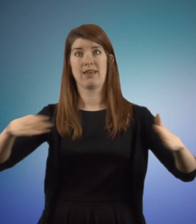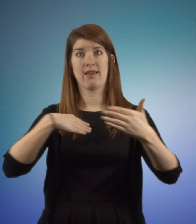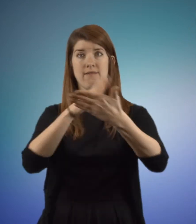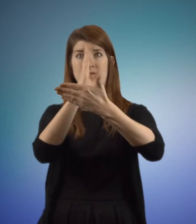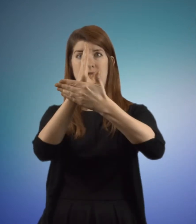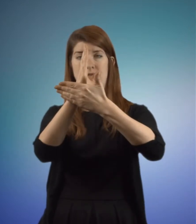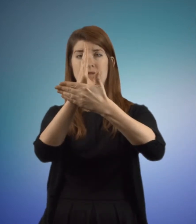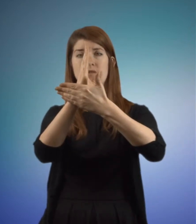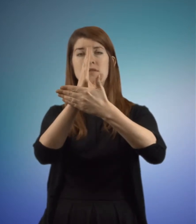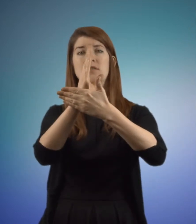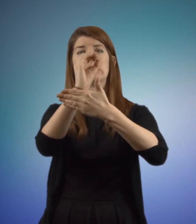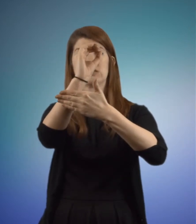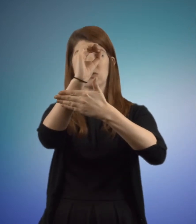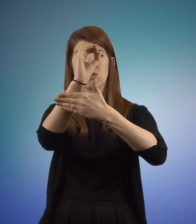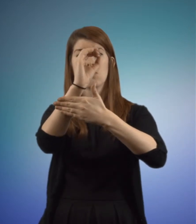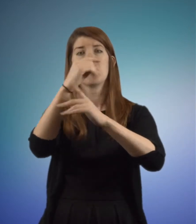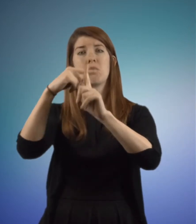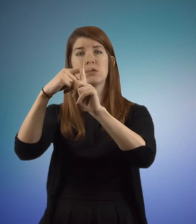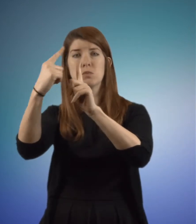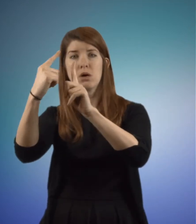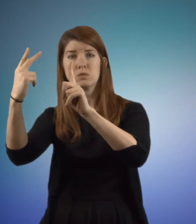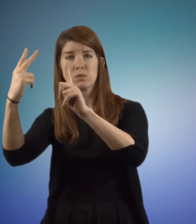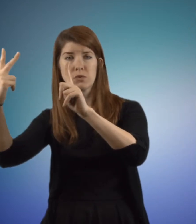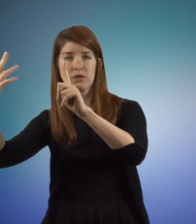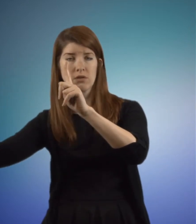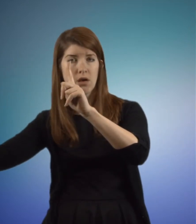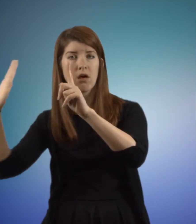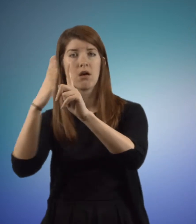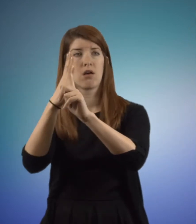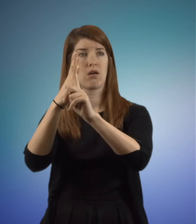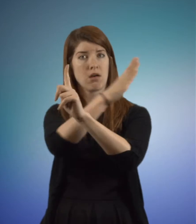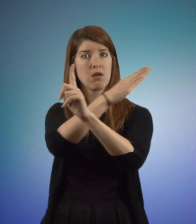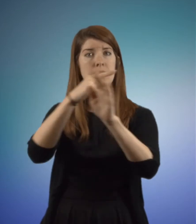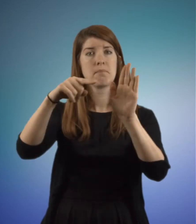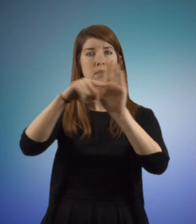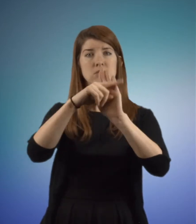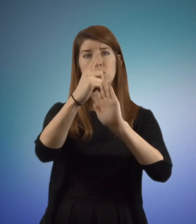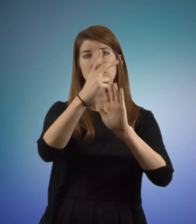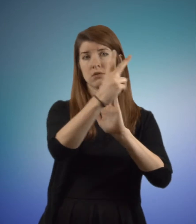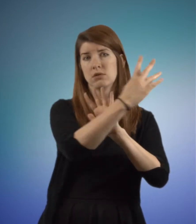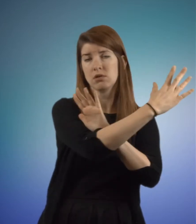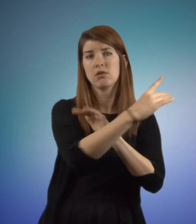plus 4 and then minus numbers representing how far away from the mean,